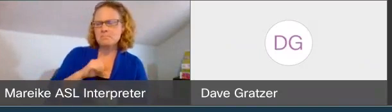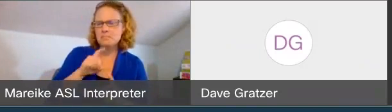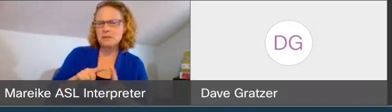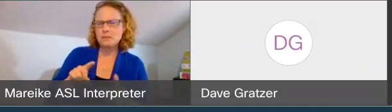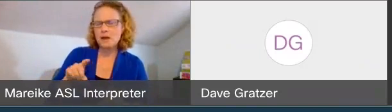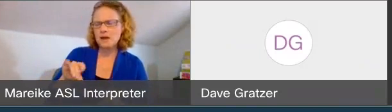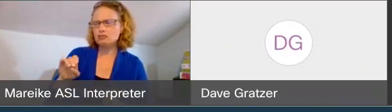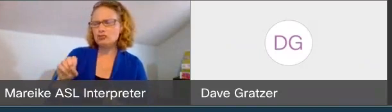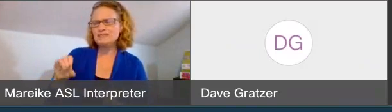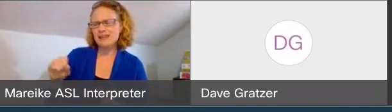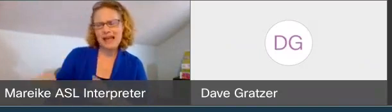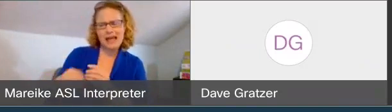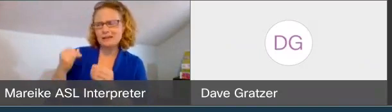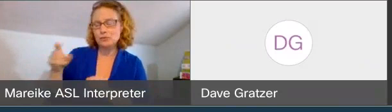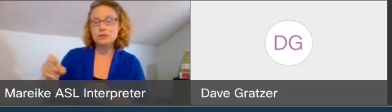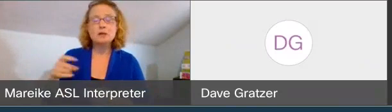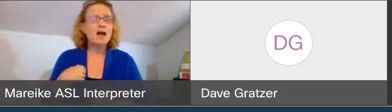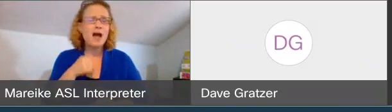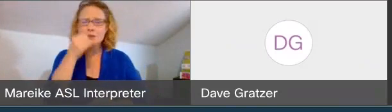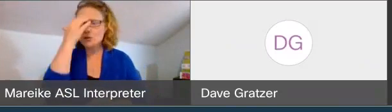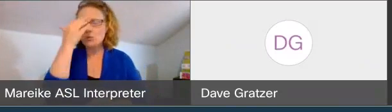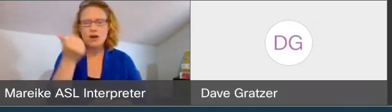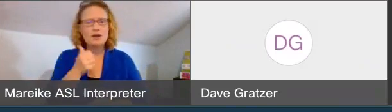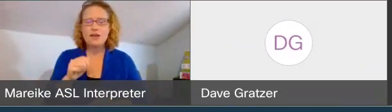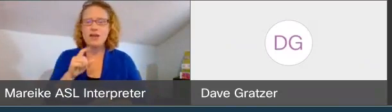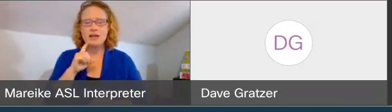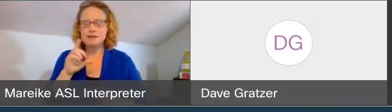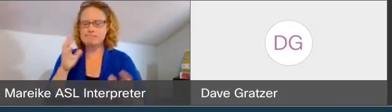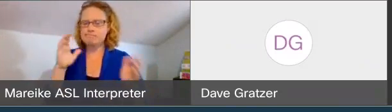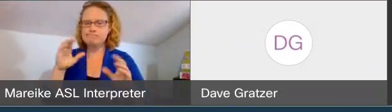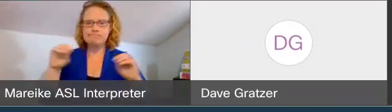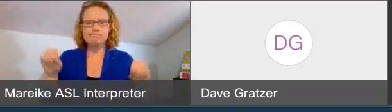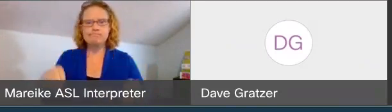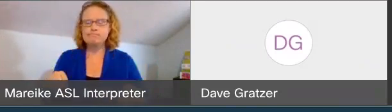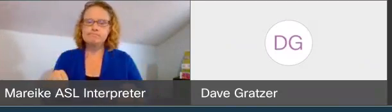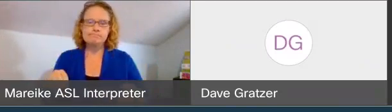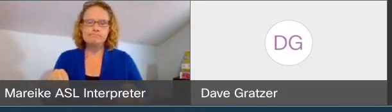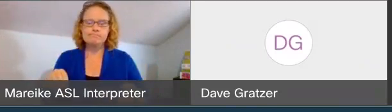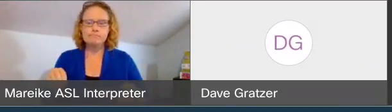add. So I'm not aware of any head-to-head ACT versus FACT comparisons in the literature. Now,